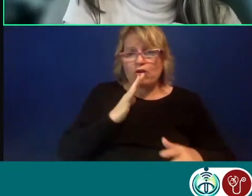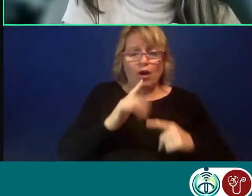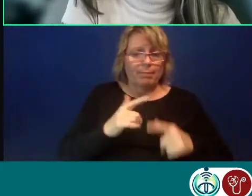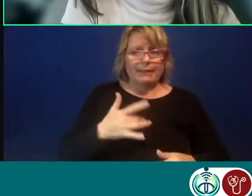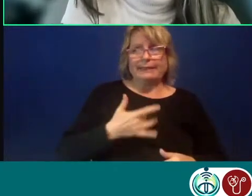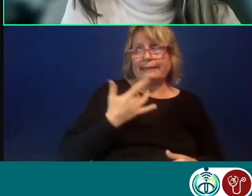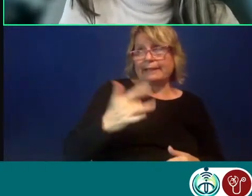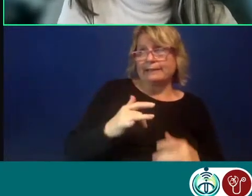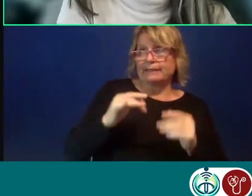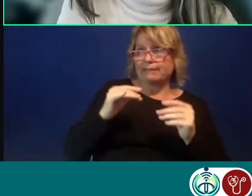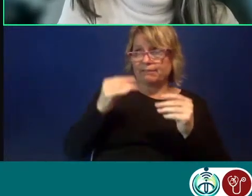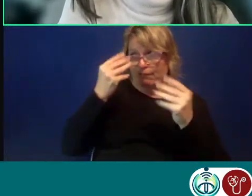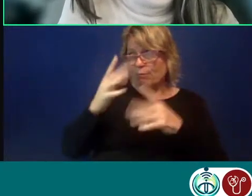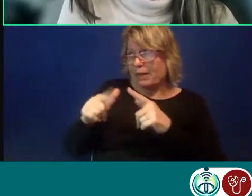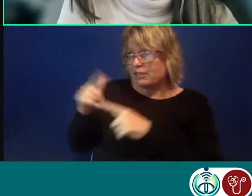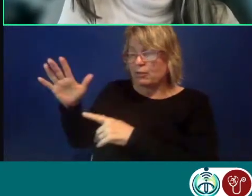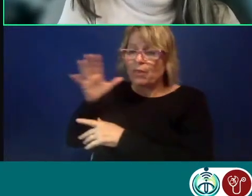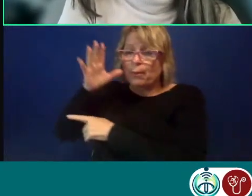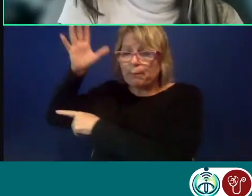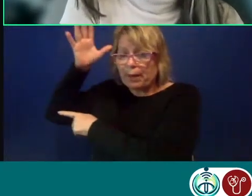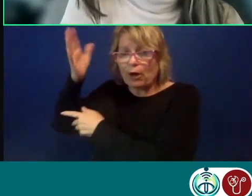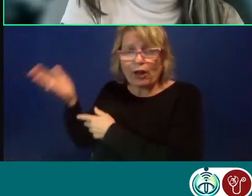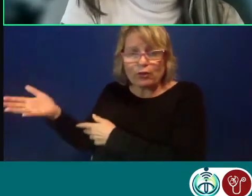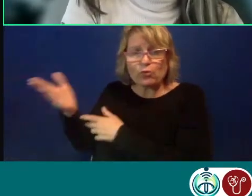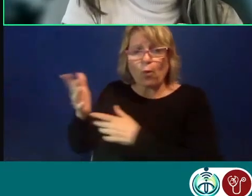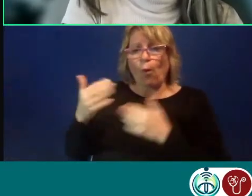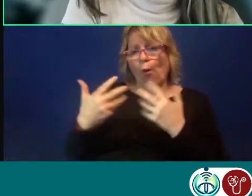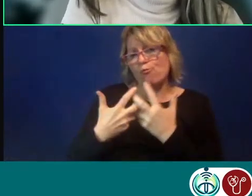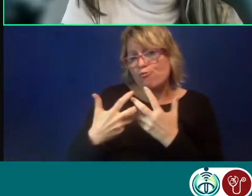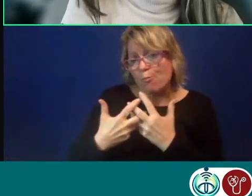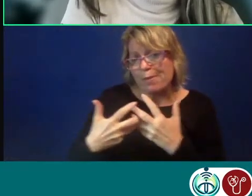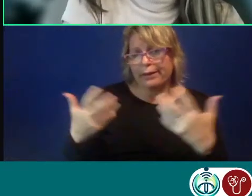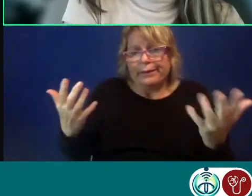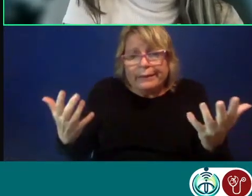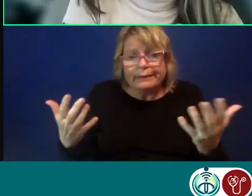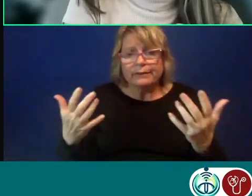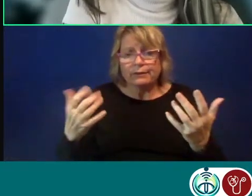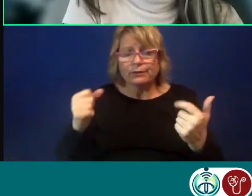front of their parents or their roommates. And just beyond all of that, the sensory challenge